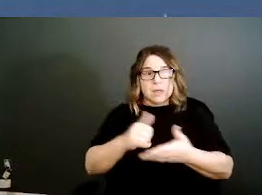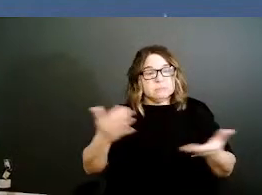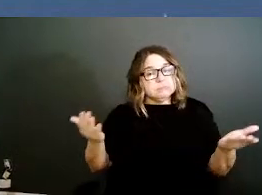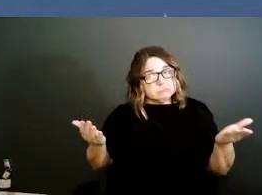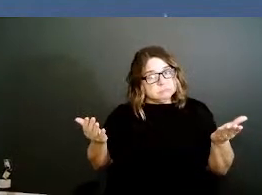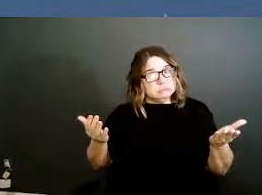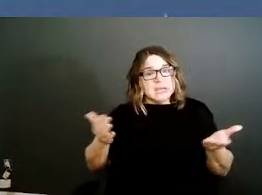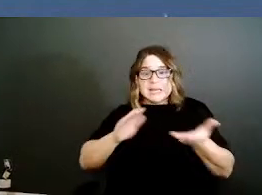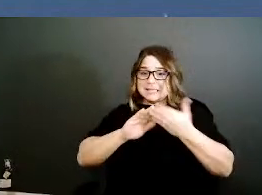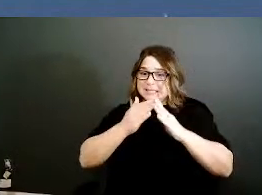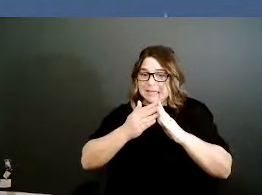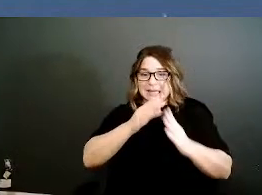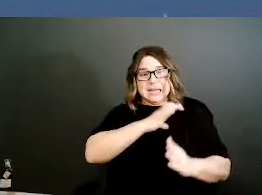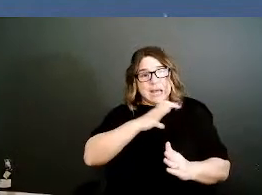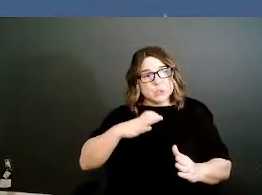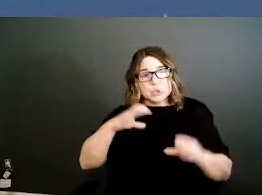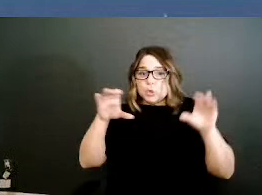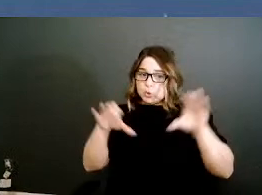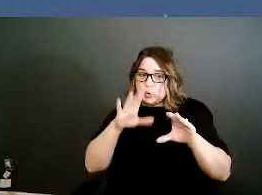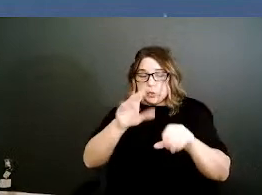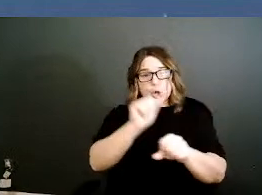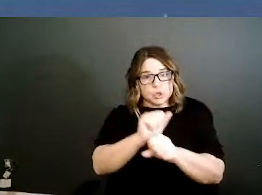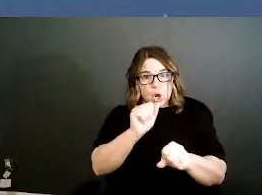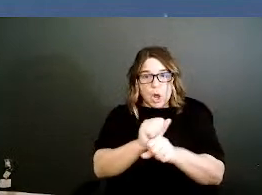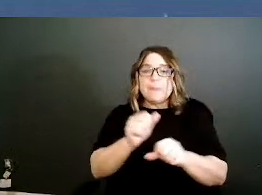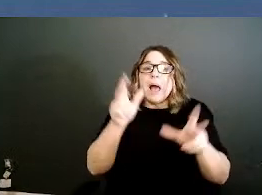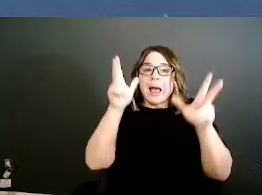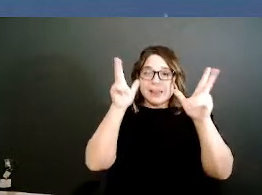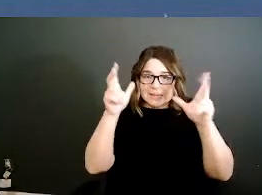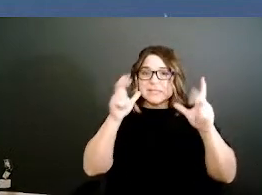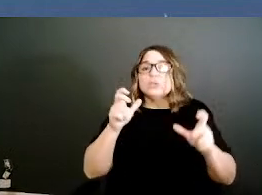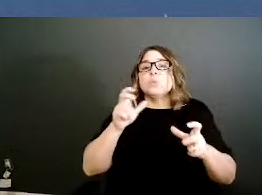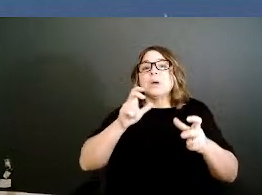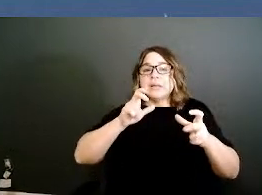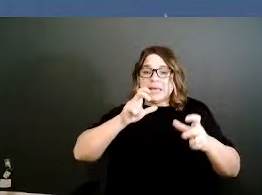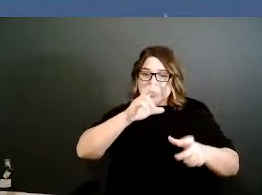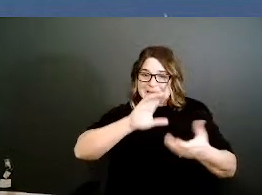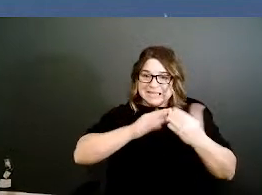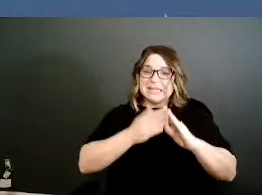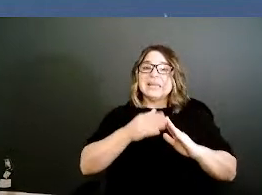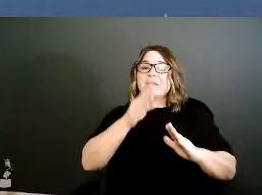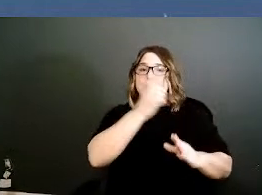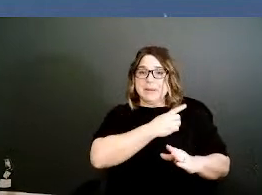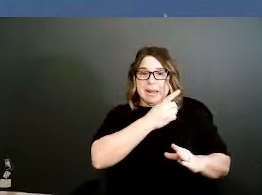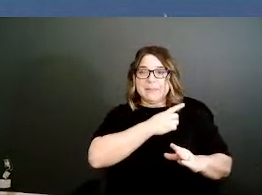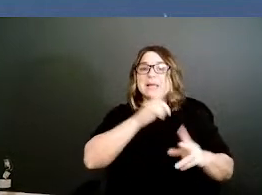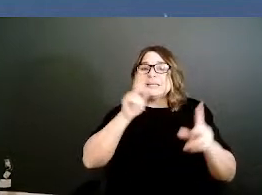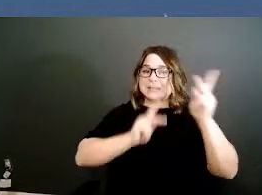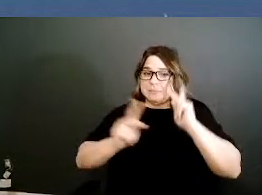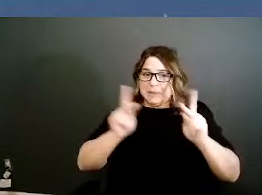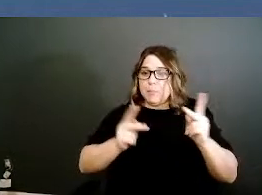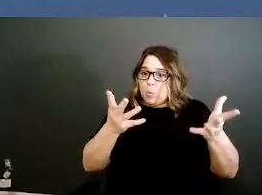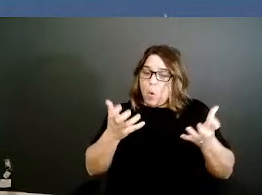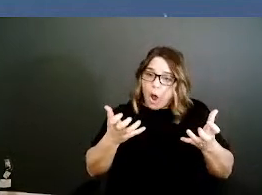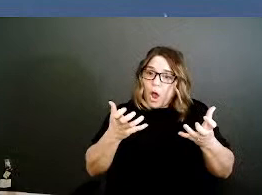TO INCREASE THE SAFETY AND IMPROVE THE SAFETY IN THE CITY OF MINNEAPOLIS. THANK YOU. ≫ COUNCIL PRESIDENT